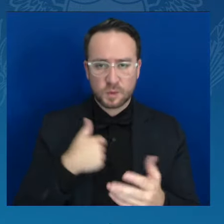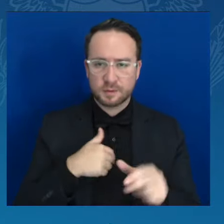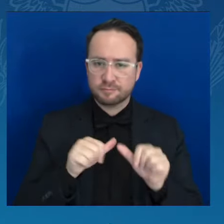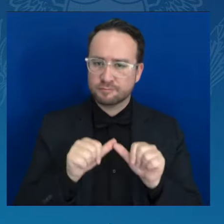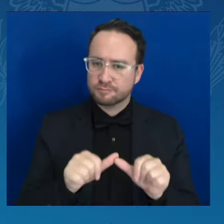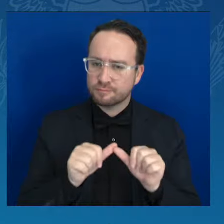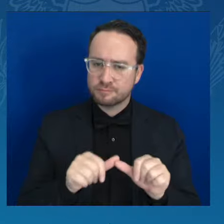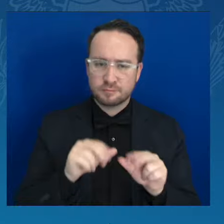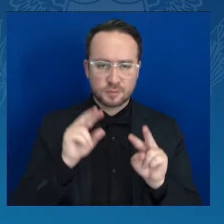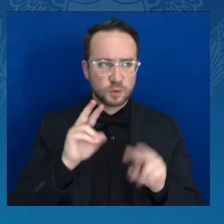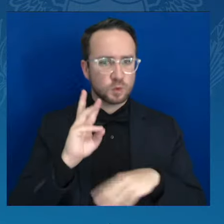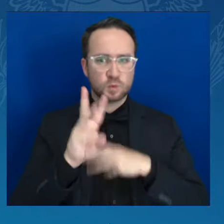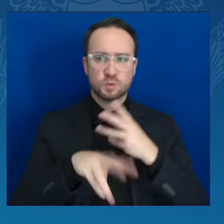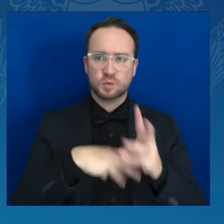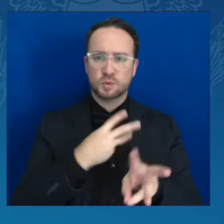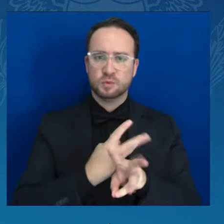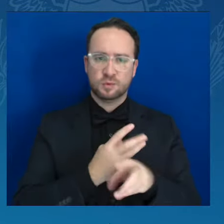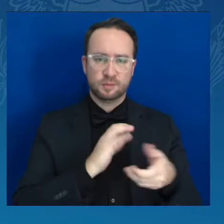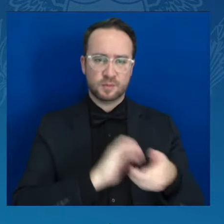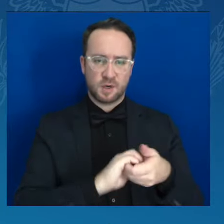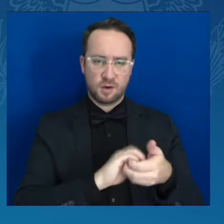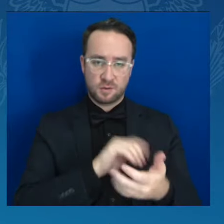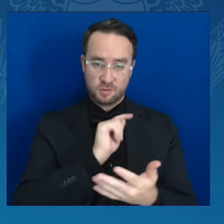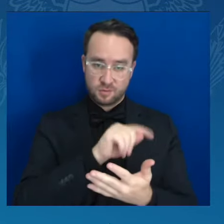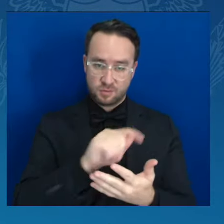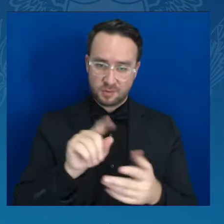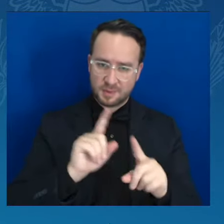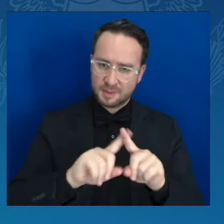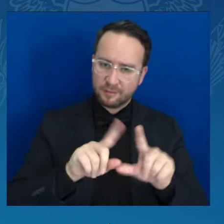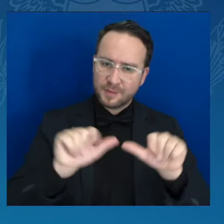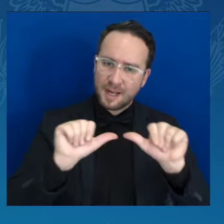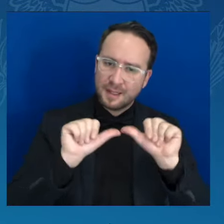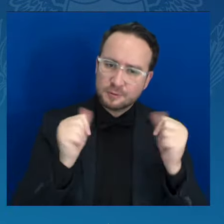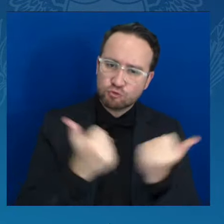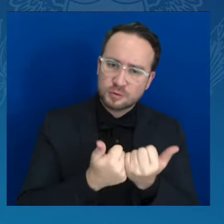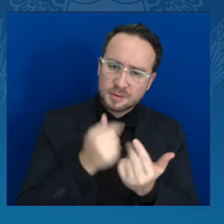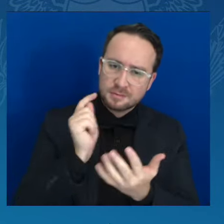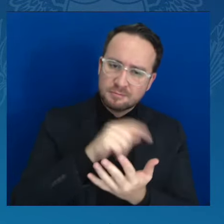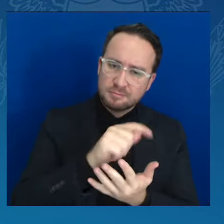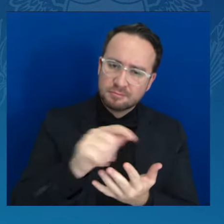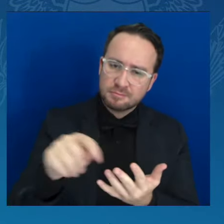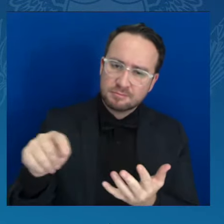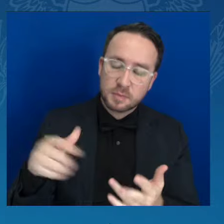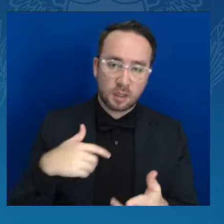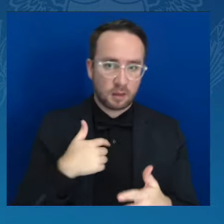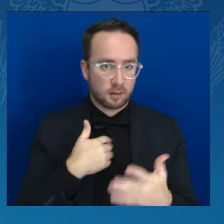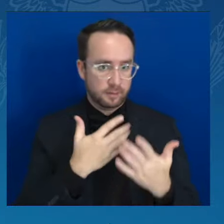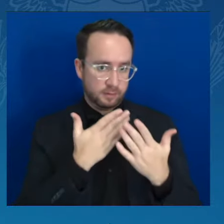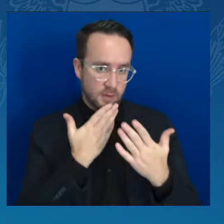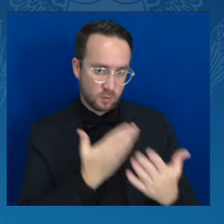Advisor Gordon: Feel great. And thank you, Jake. I want to turn next to the director of national intelligence, Avril Haines.